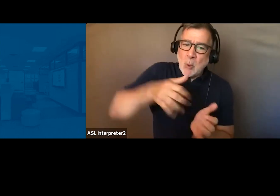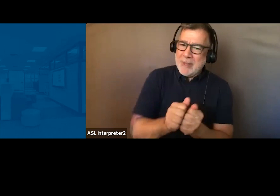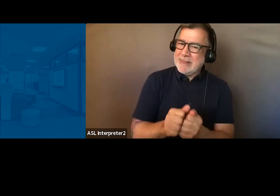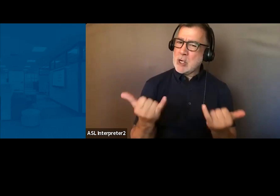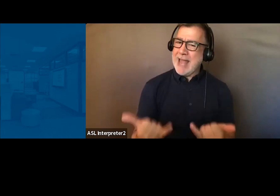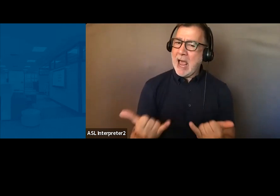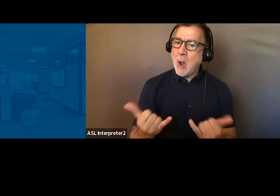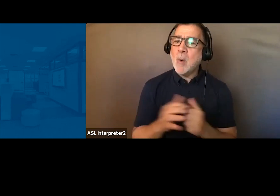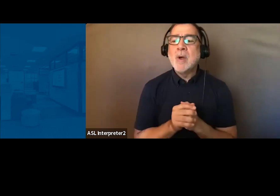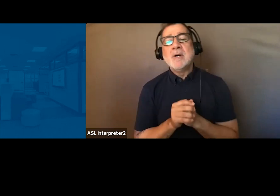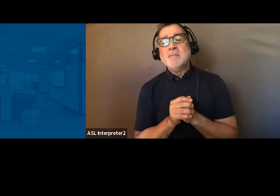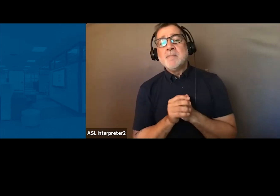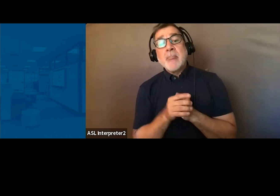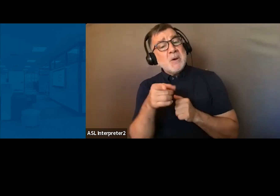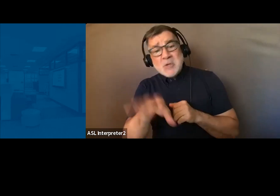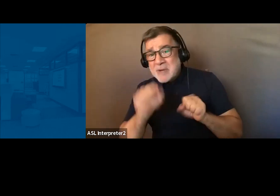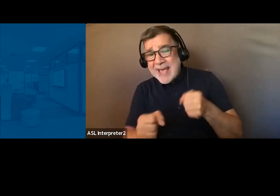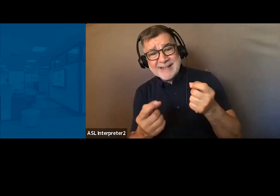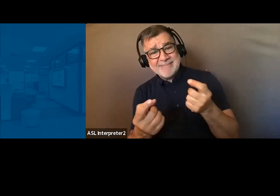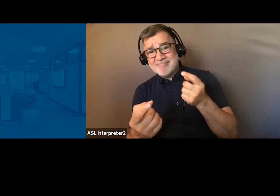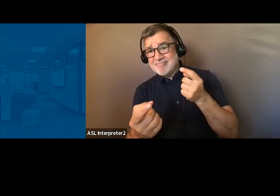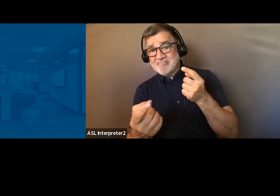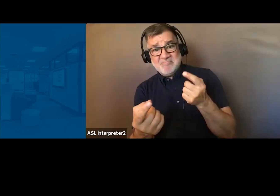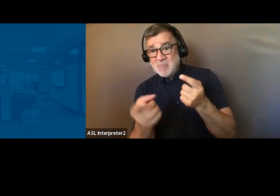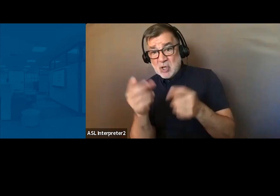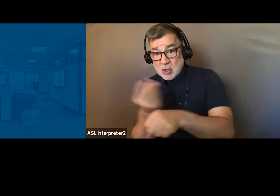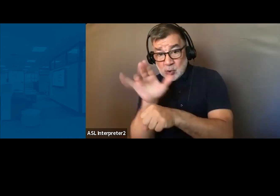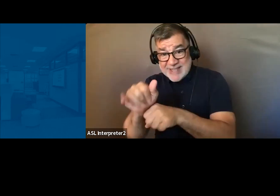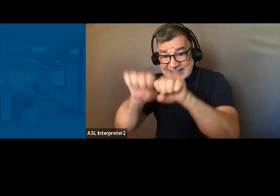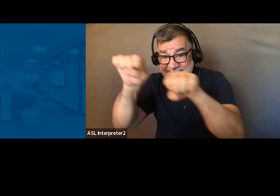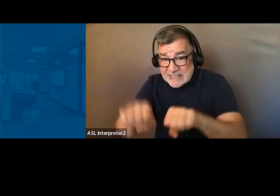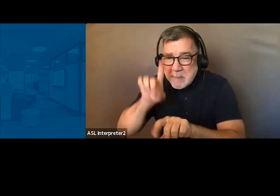Okay. And also, you can ask questions in the system about your OAs, "What's happening?